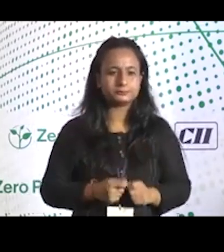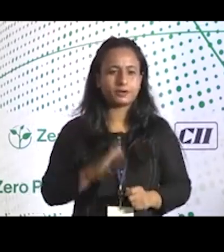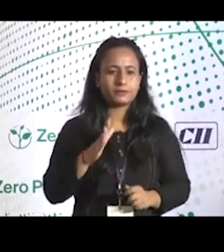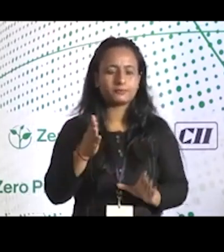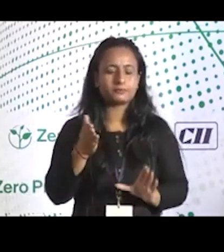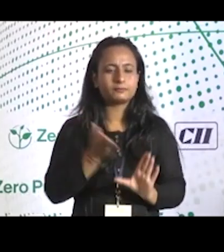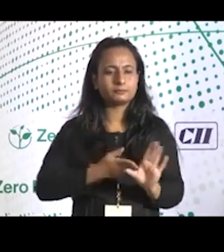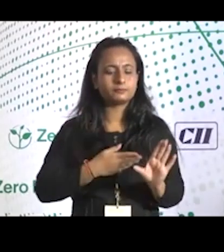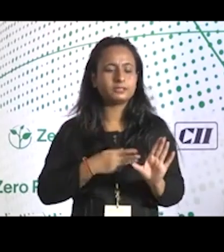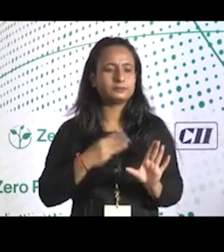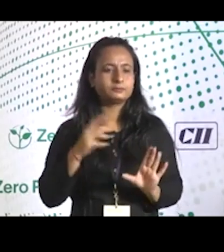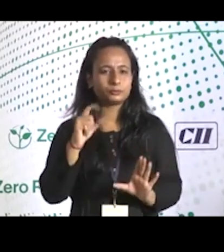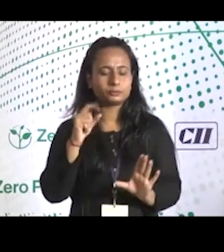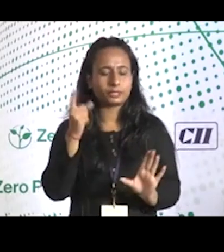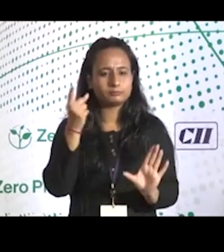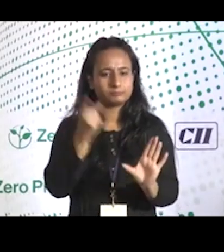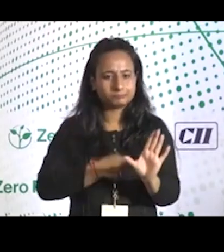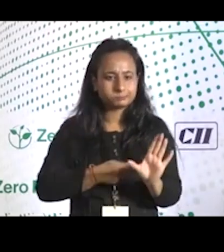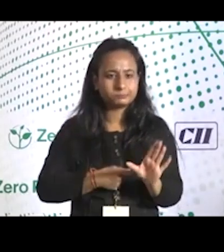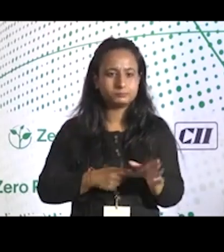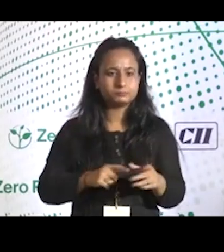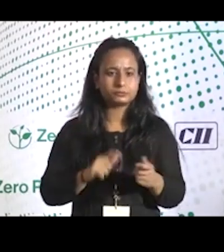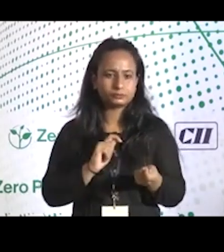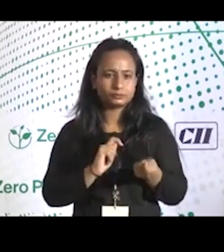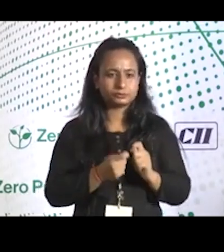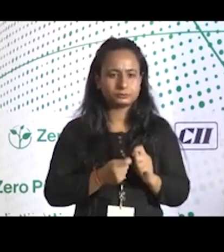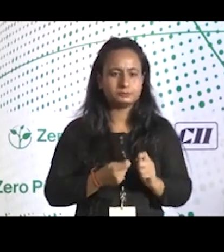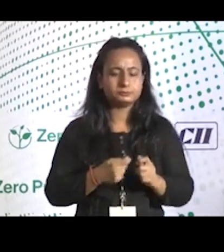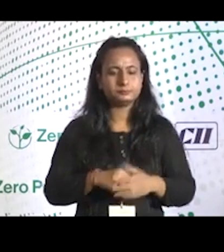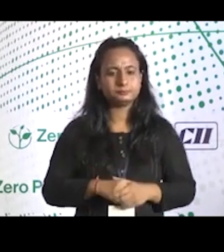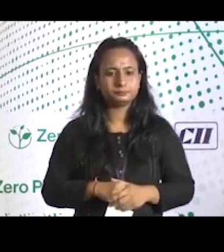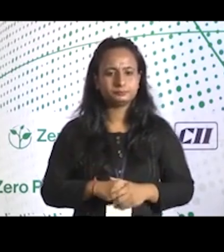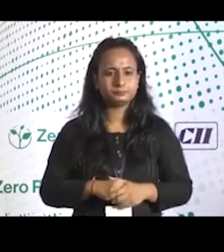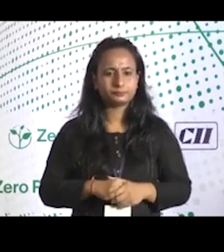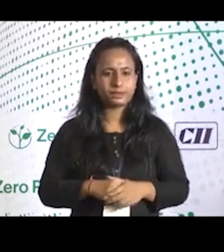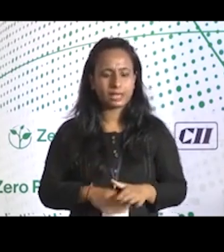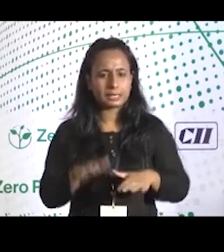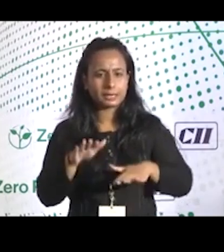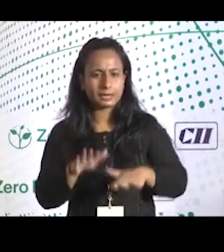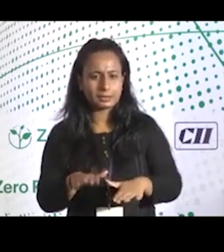The two small geography impacts are seen and it also depends what you are looking at.